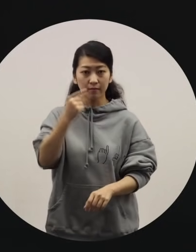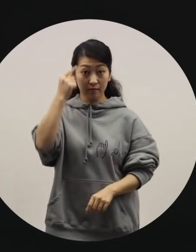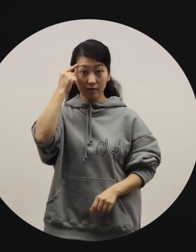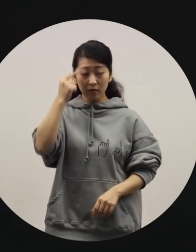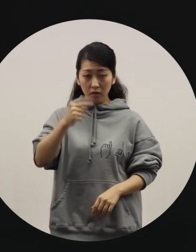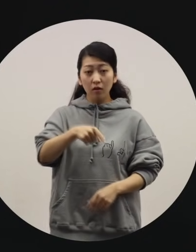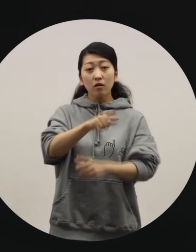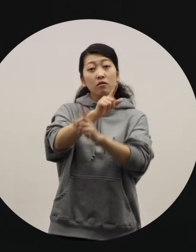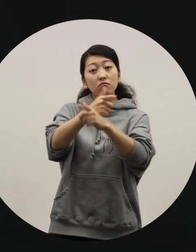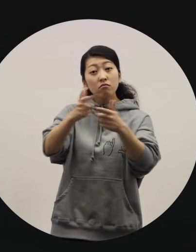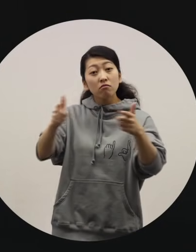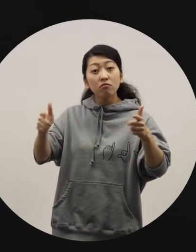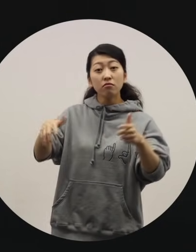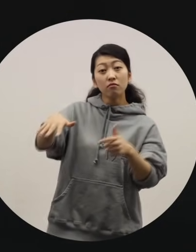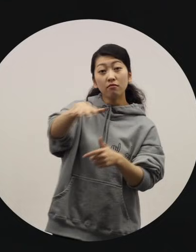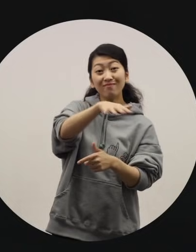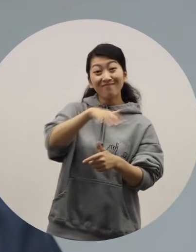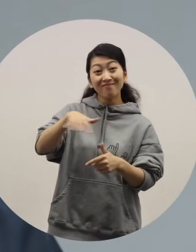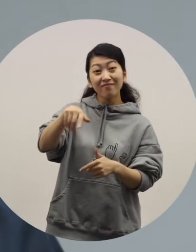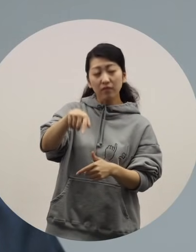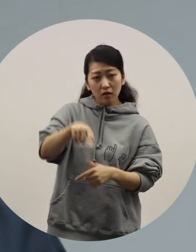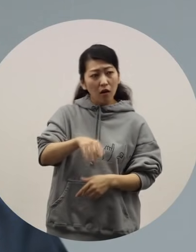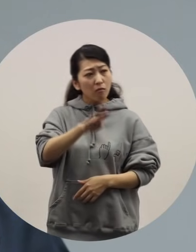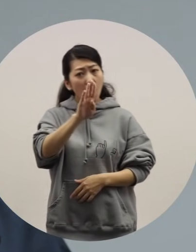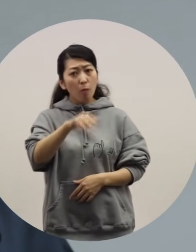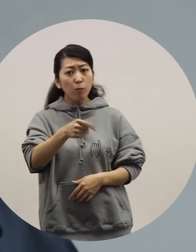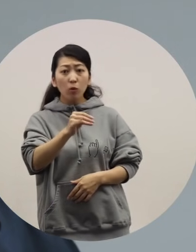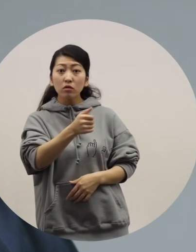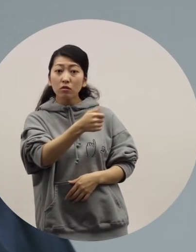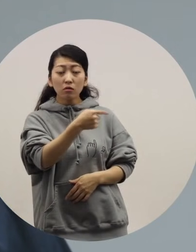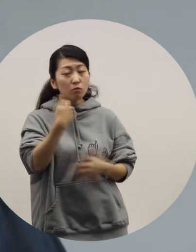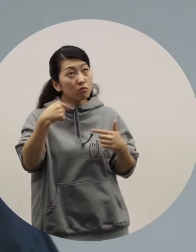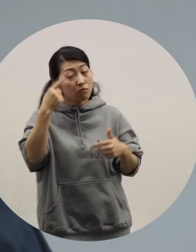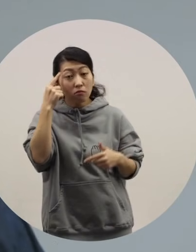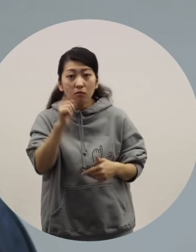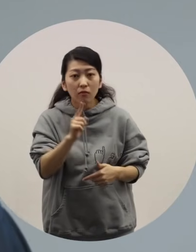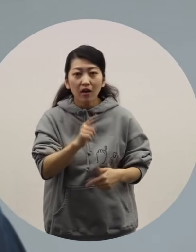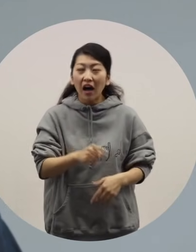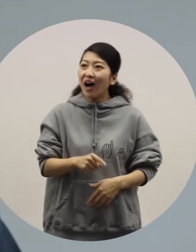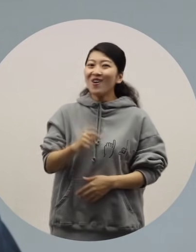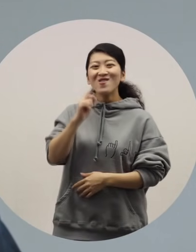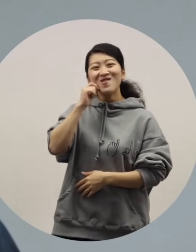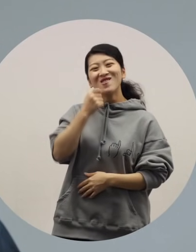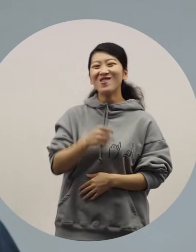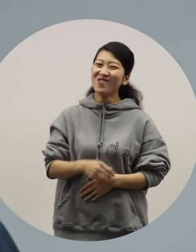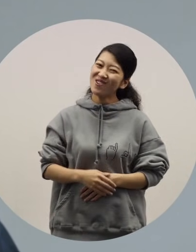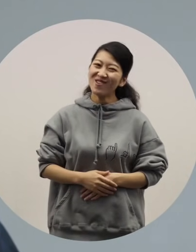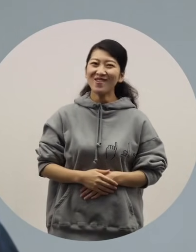I have a question, Kenmochi. What are your thoughts on diversity? It is a tricky thing.